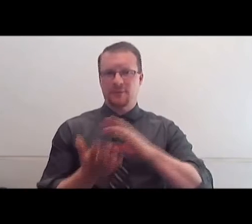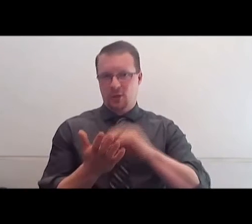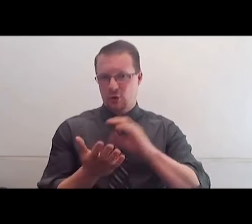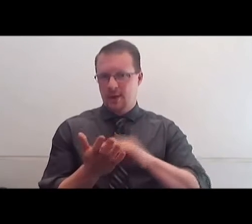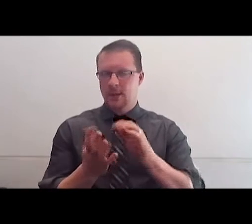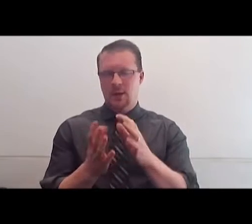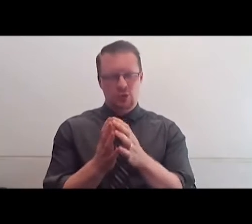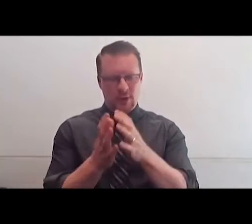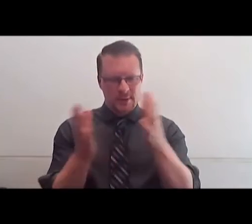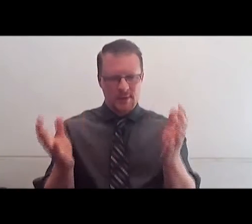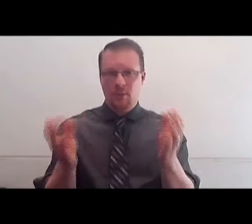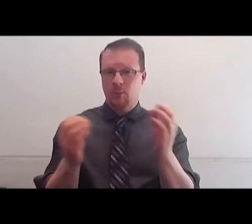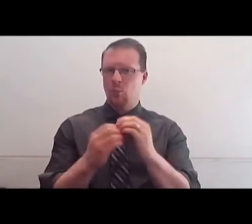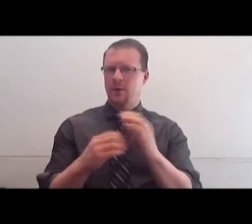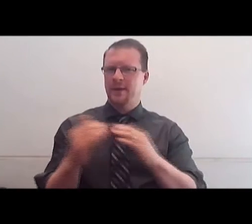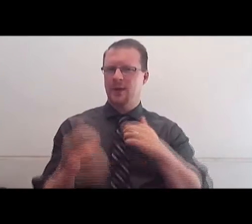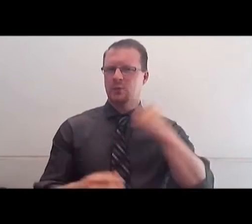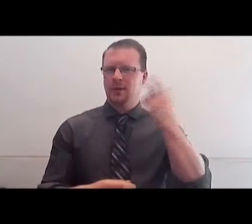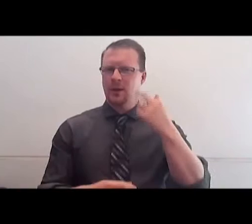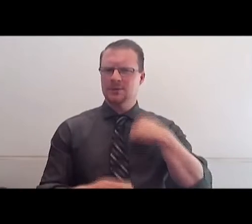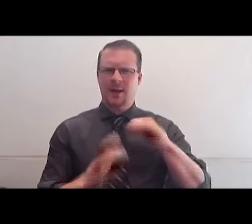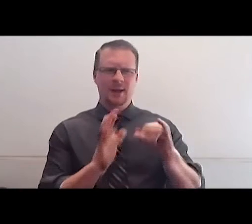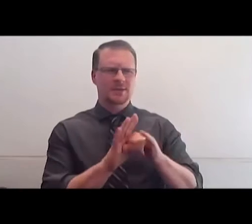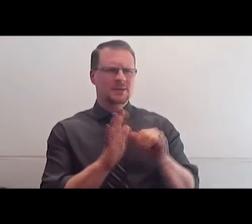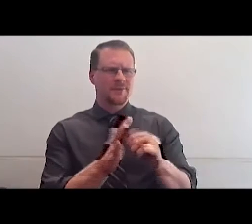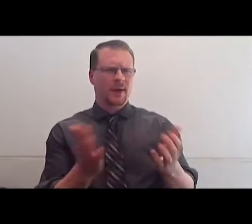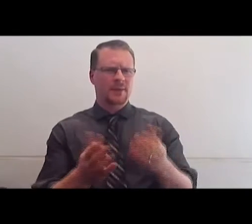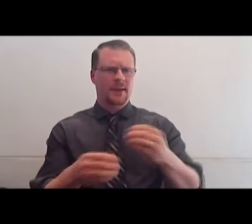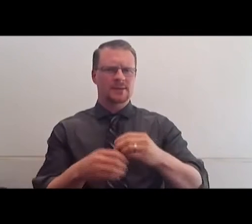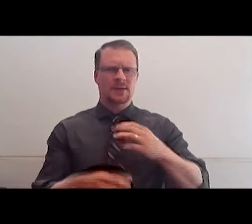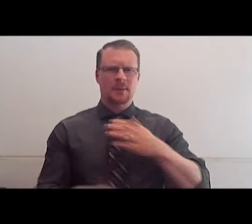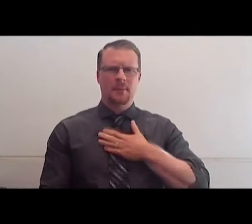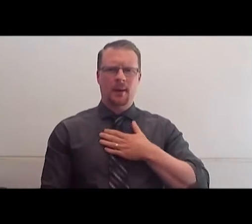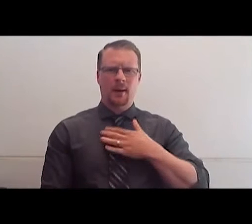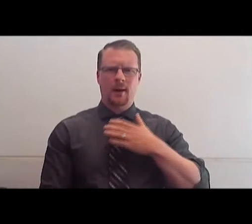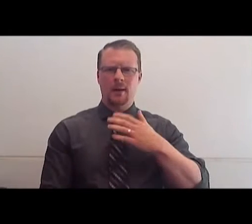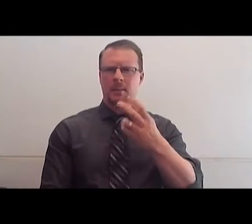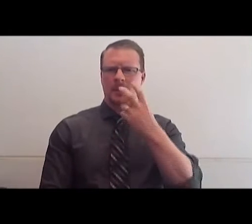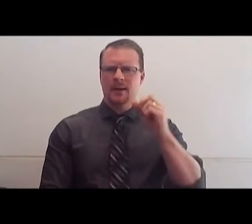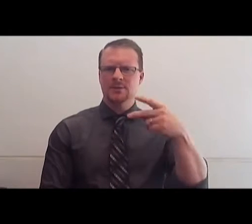I found myself in very much a learner role, learning more than I anticipated,